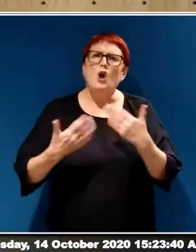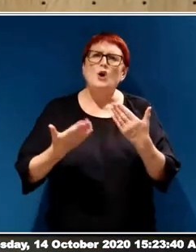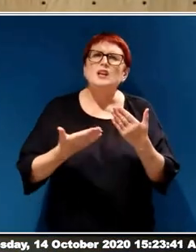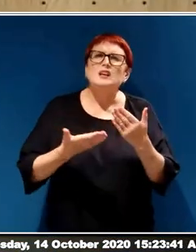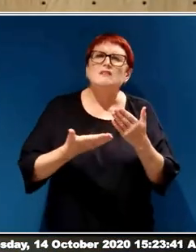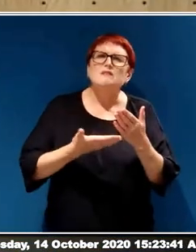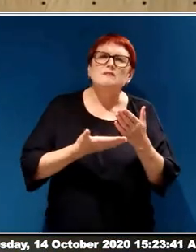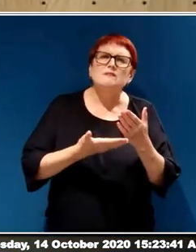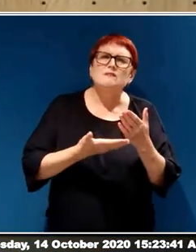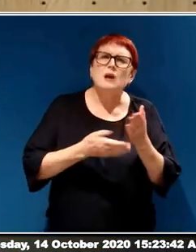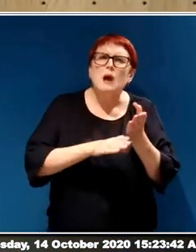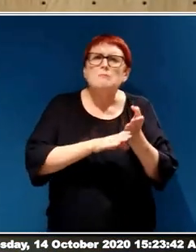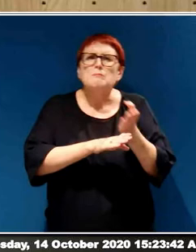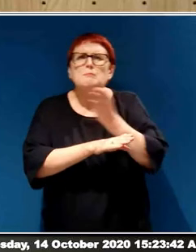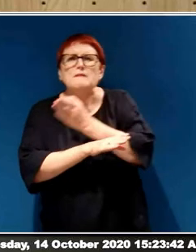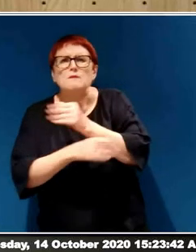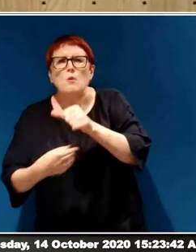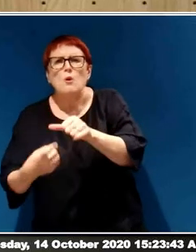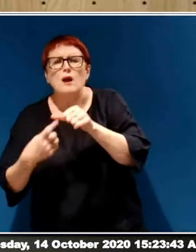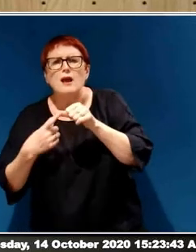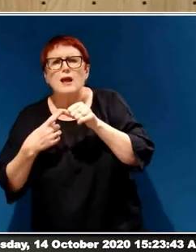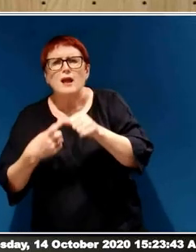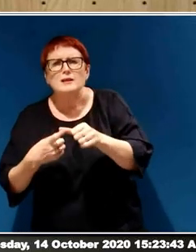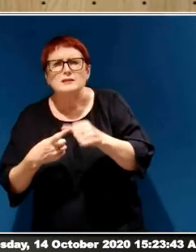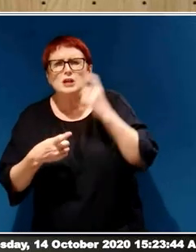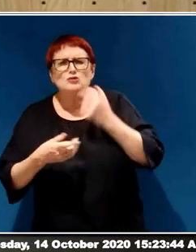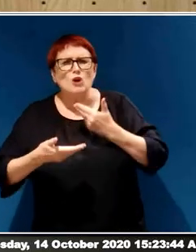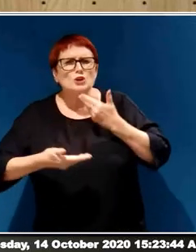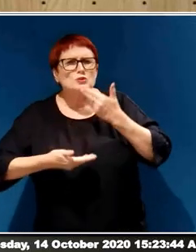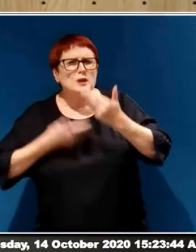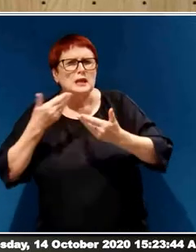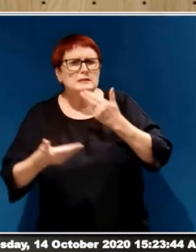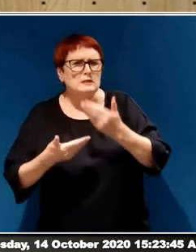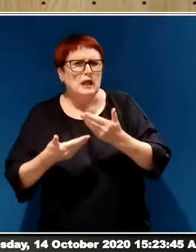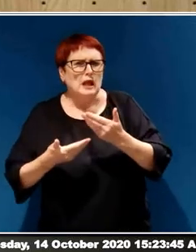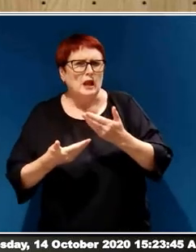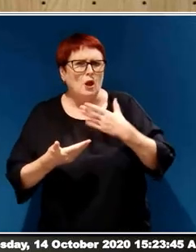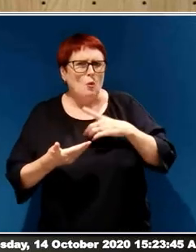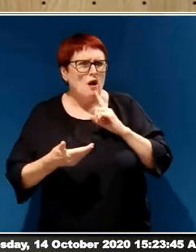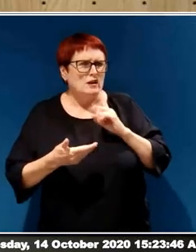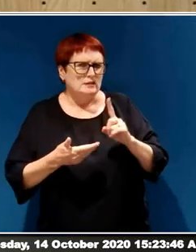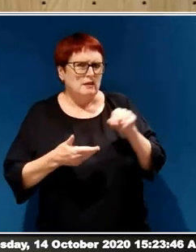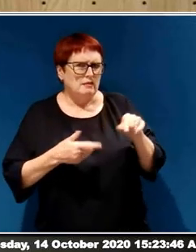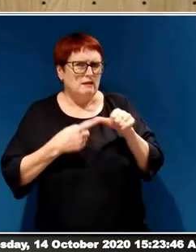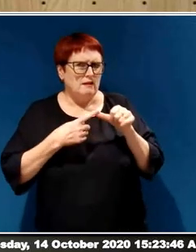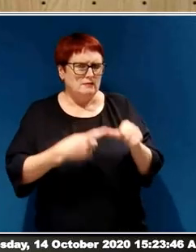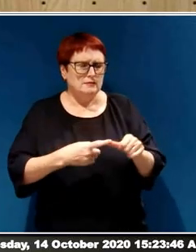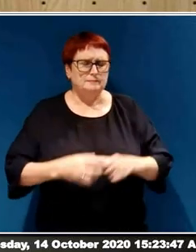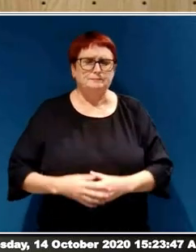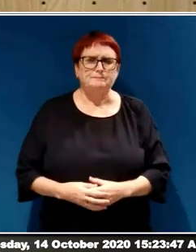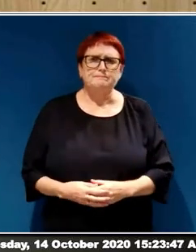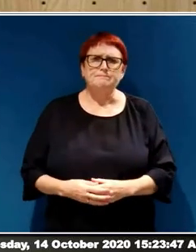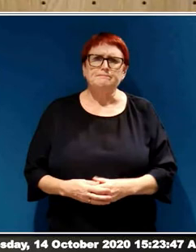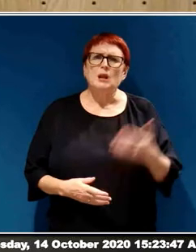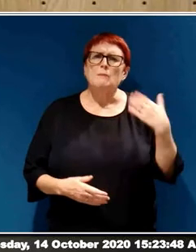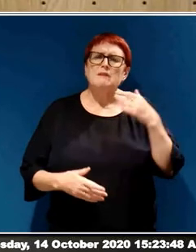explain my response to that. I said earlier that schools were never designed for all learners, and this is